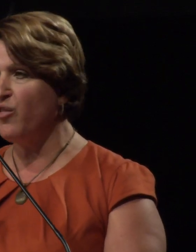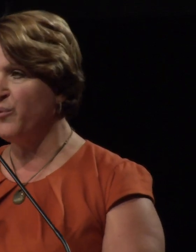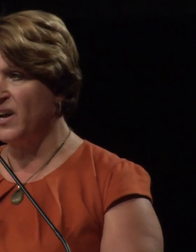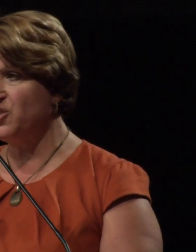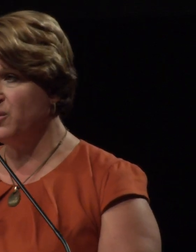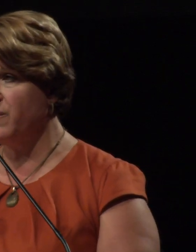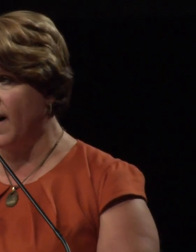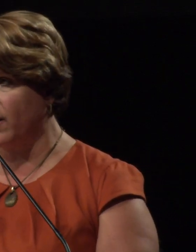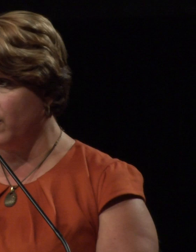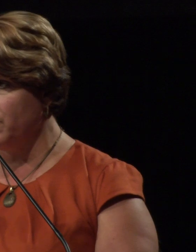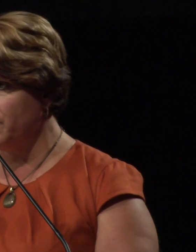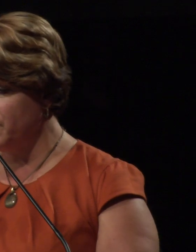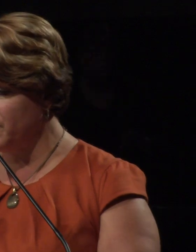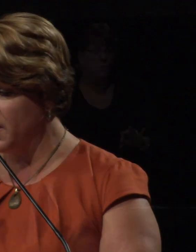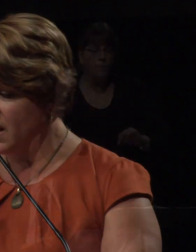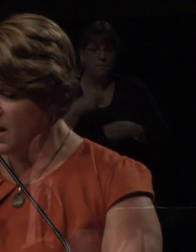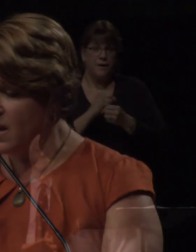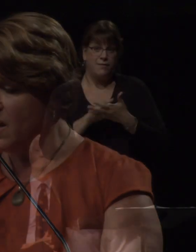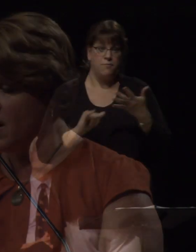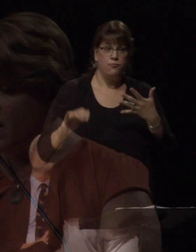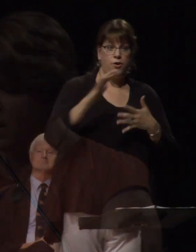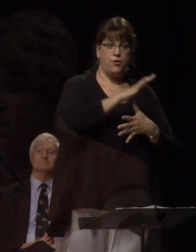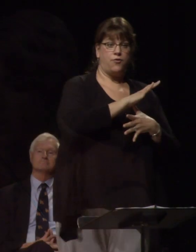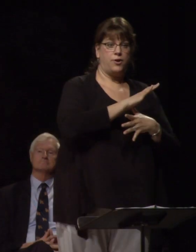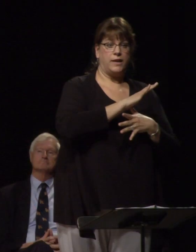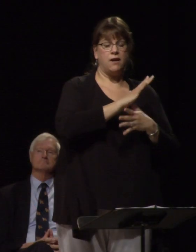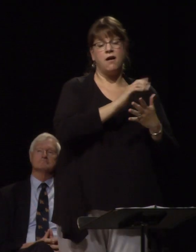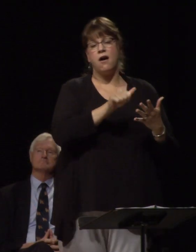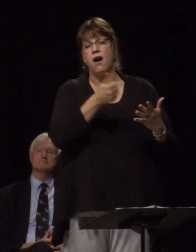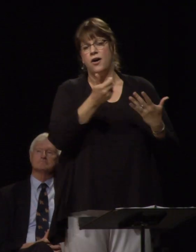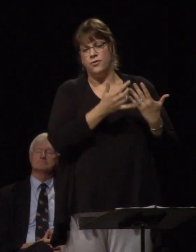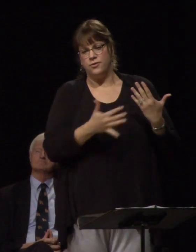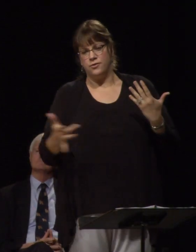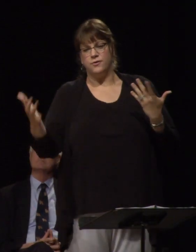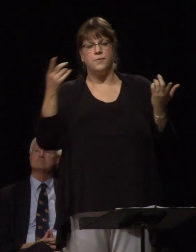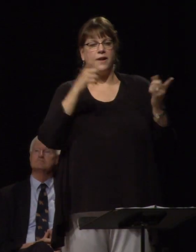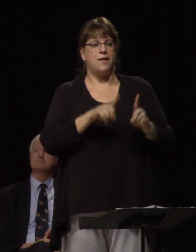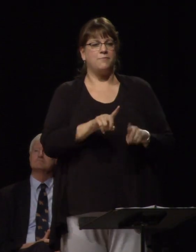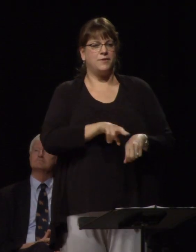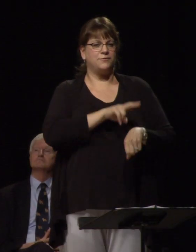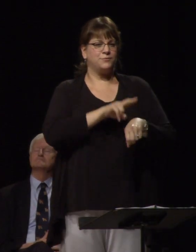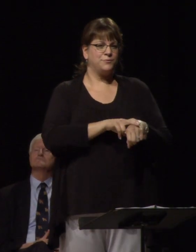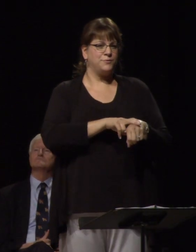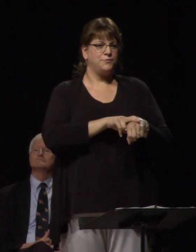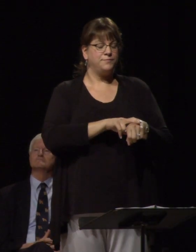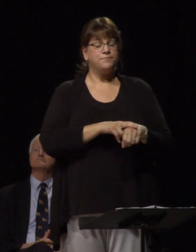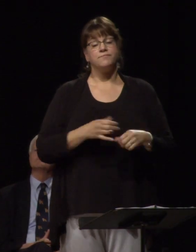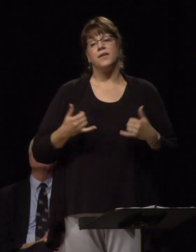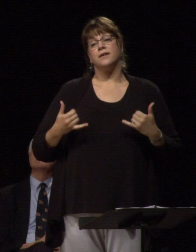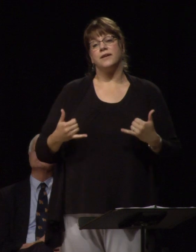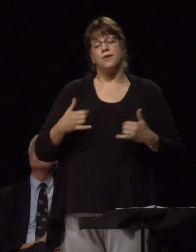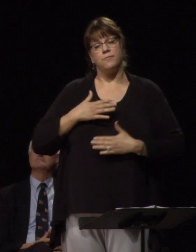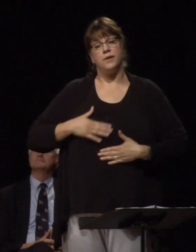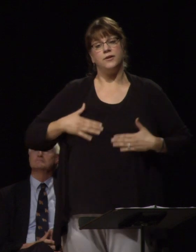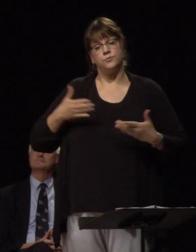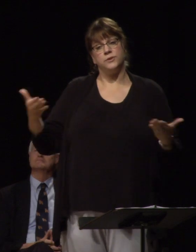ALL THE REST SHOULD FOLLOW. NOW, IT IS MY PLEASURE TO INTRODUCE MR. PAUL DARRAGH,